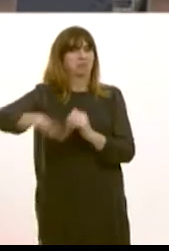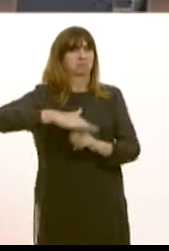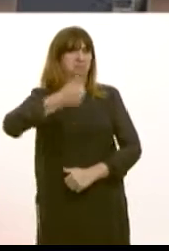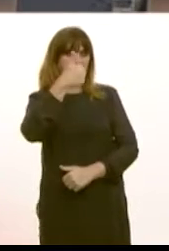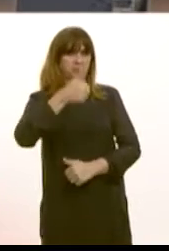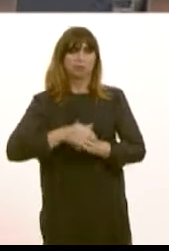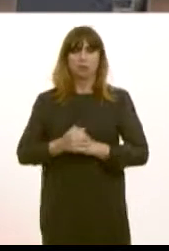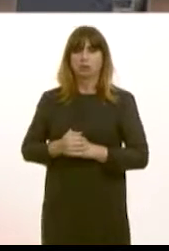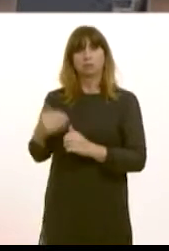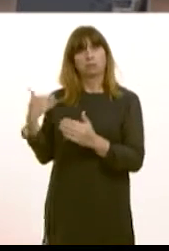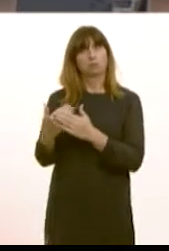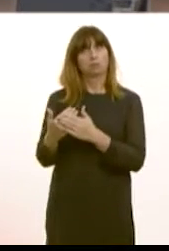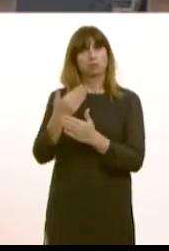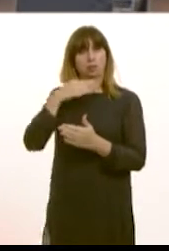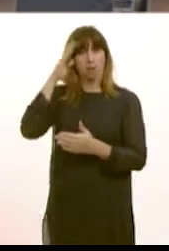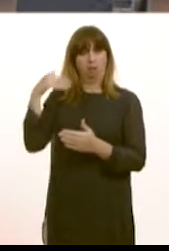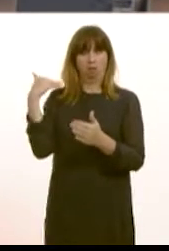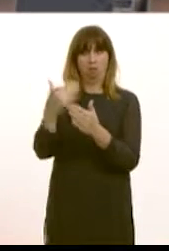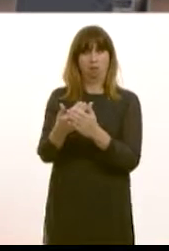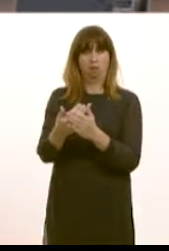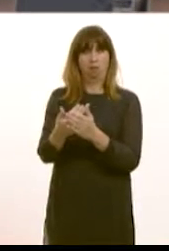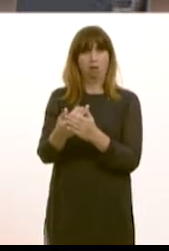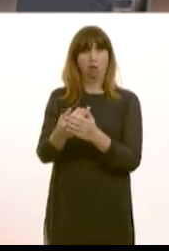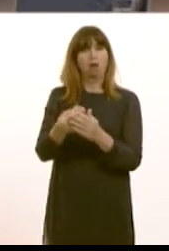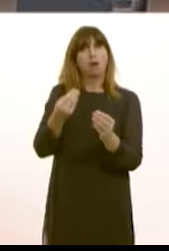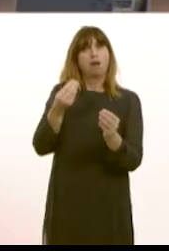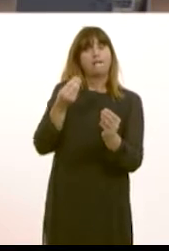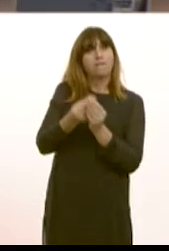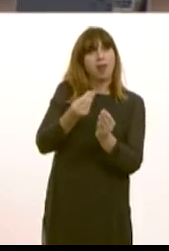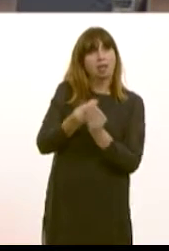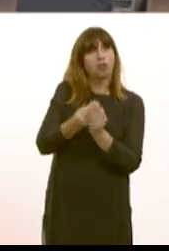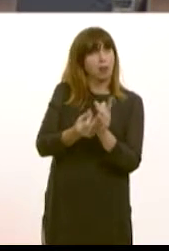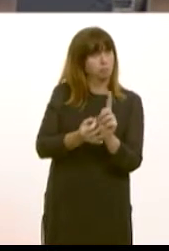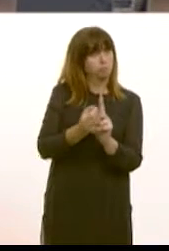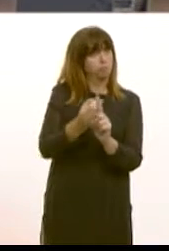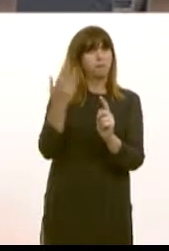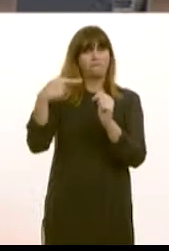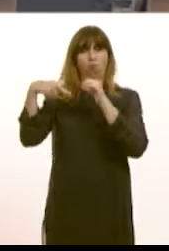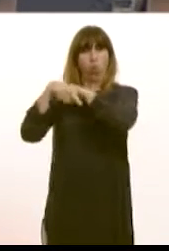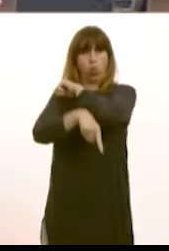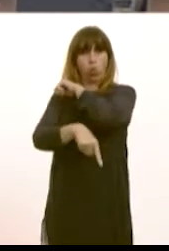But also, weíve seen over the summer, since we last met, financial improvements in the steel industry in Port Talbot as well, where we saw losses of £1 million a day beforehand,